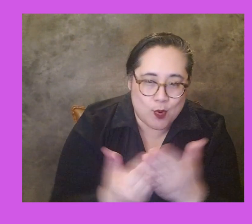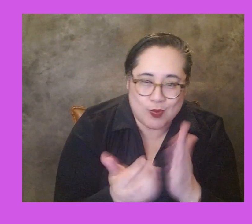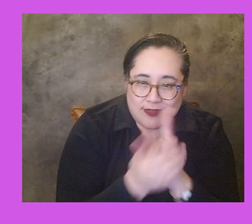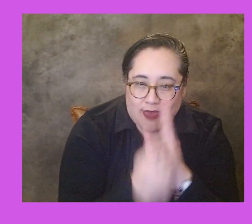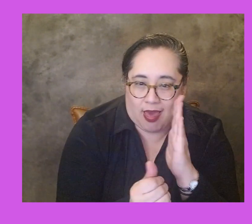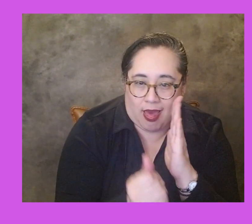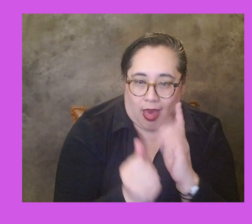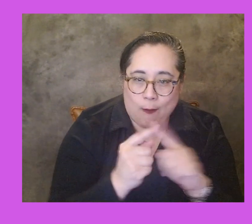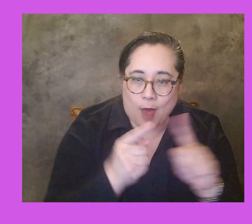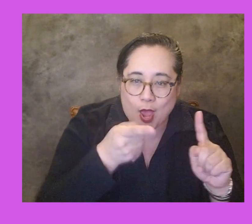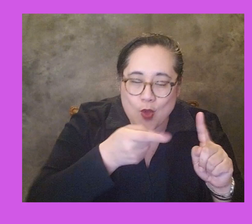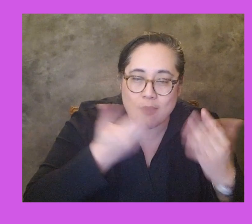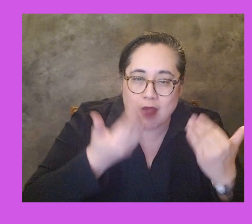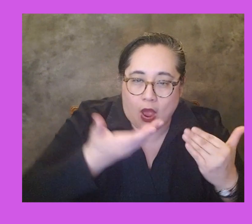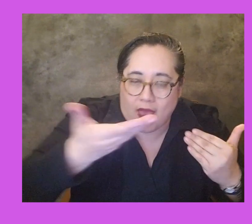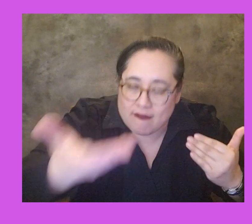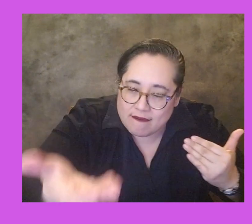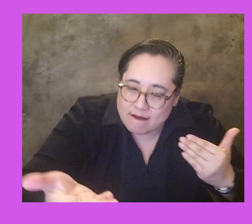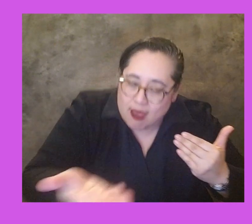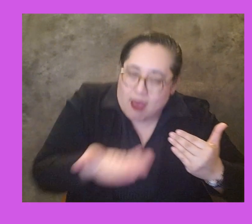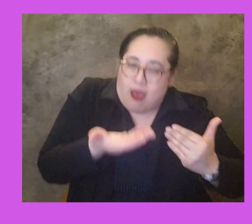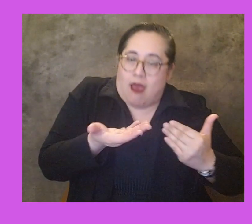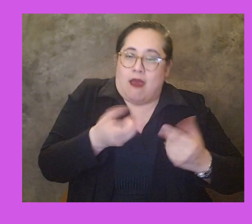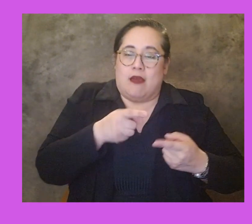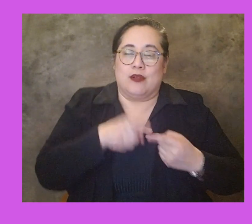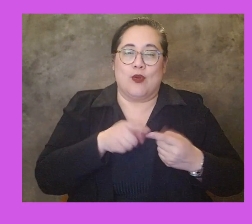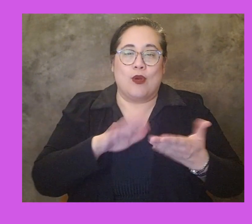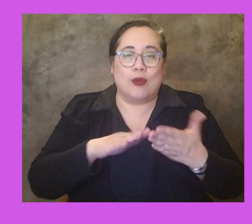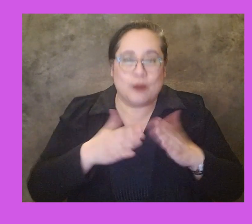The deaf community is not a monolith.